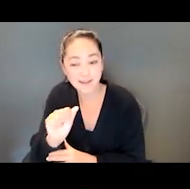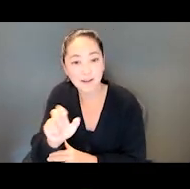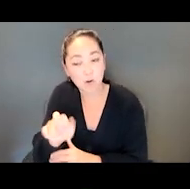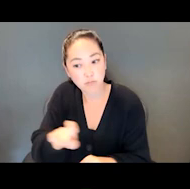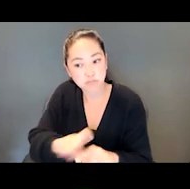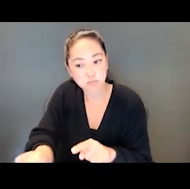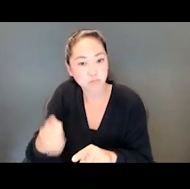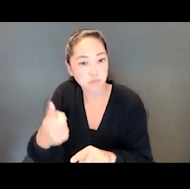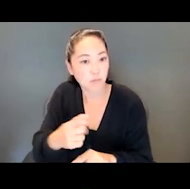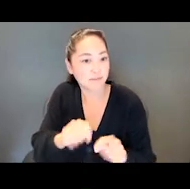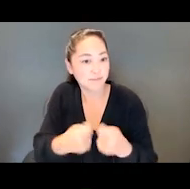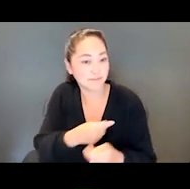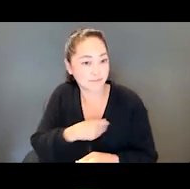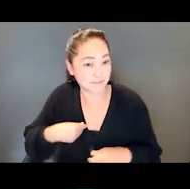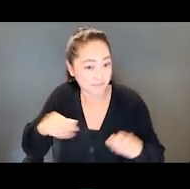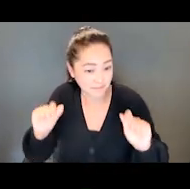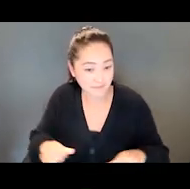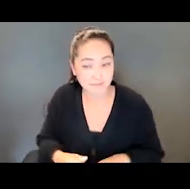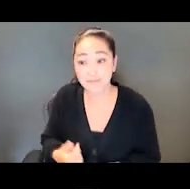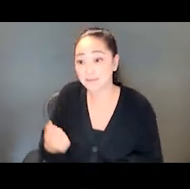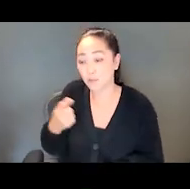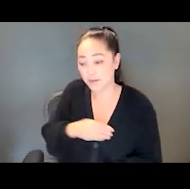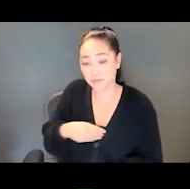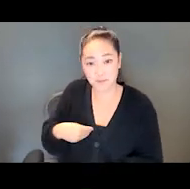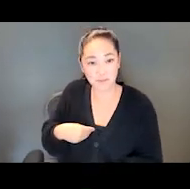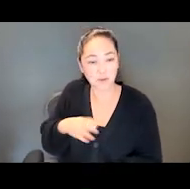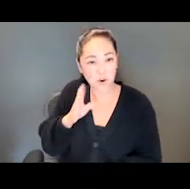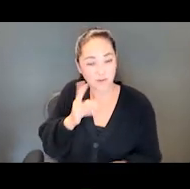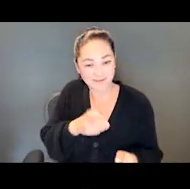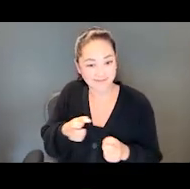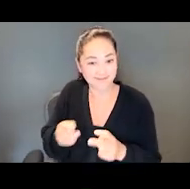I'll do my best to address as many of these questions as possible today.